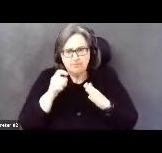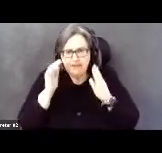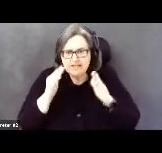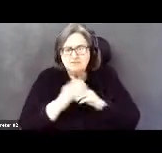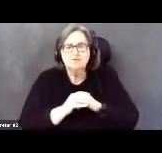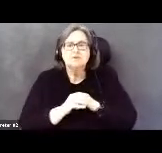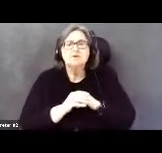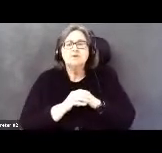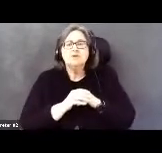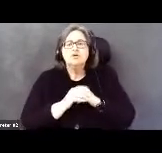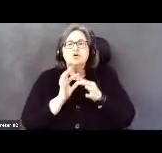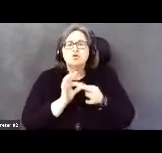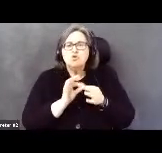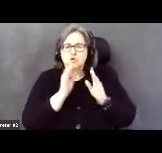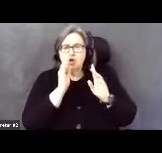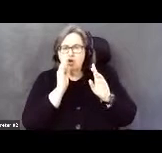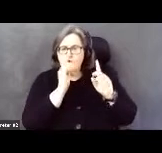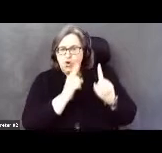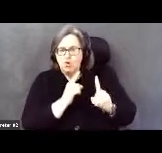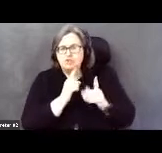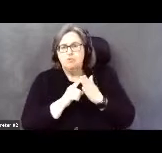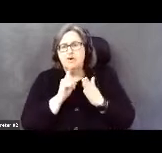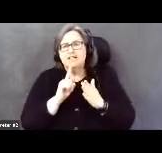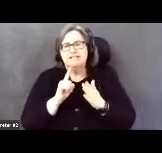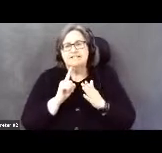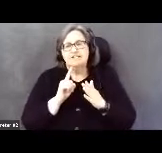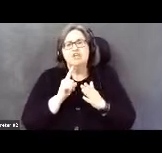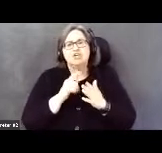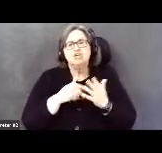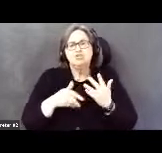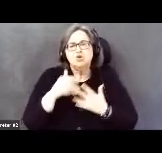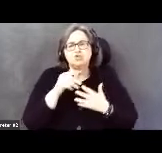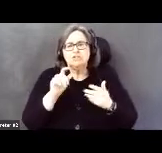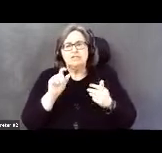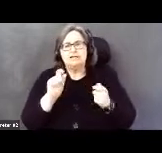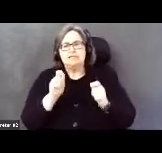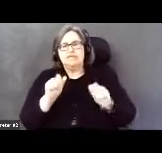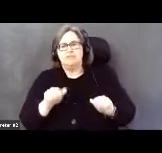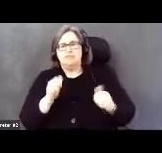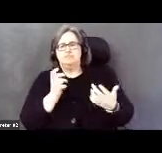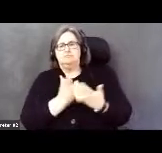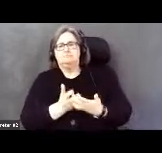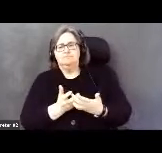to our goals and according to what is socially adaptive at the time. Unfortunately with traumatic